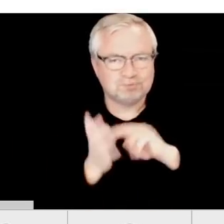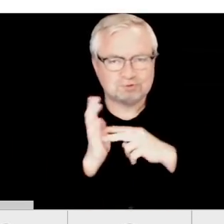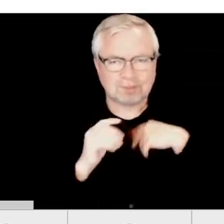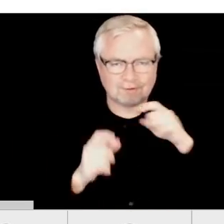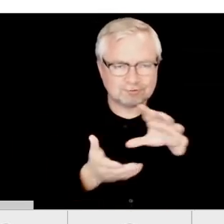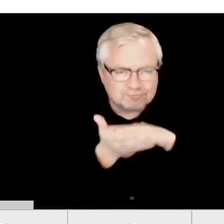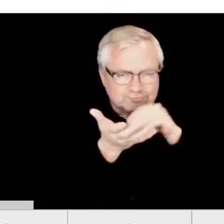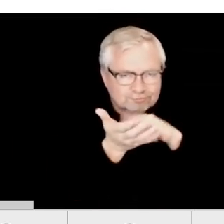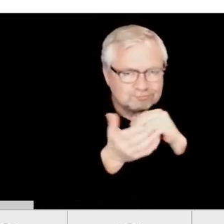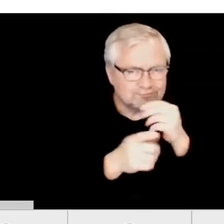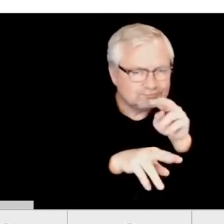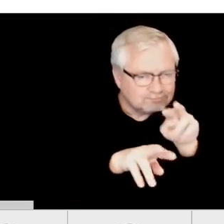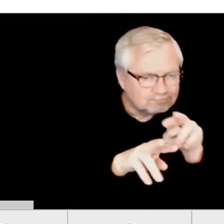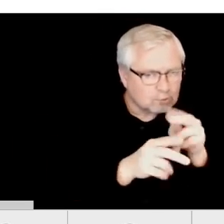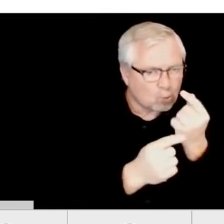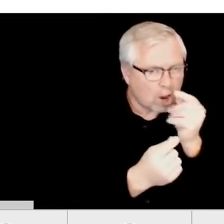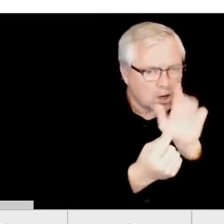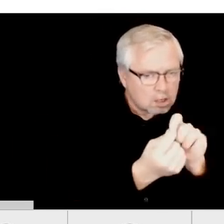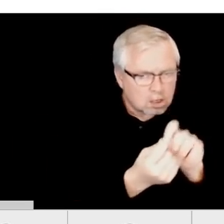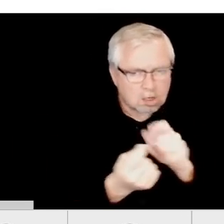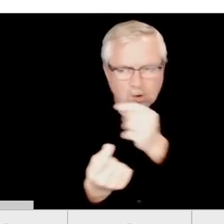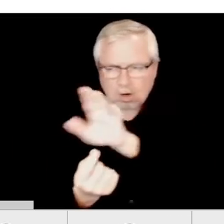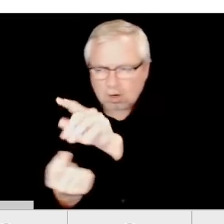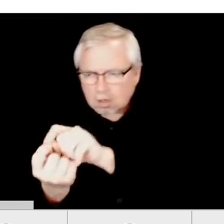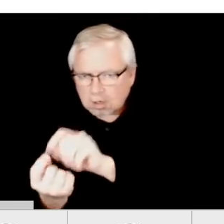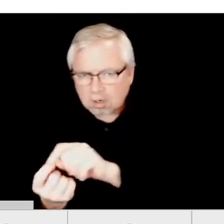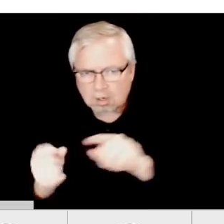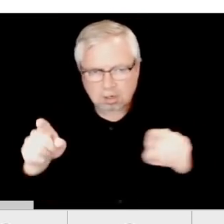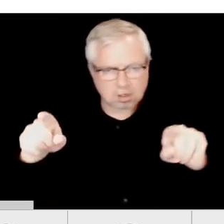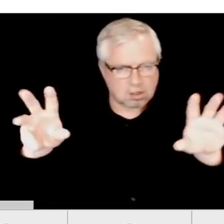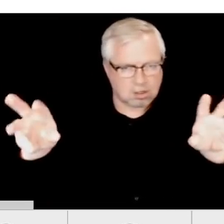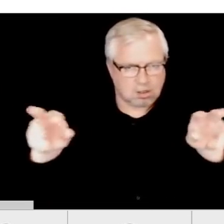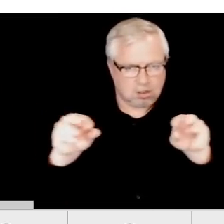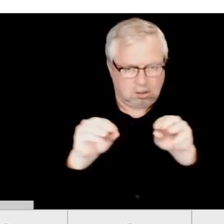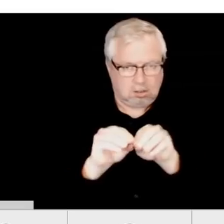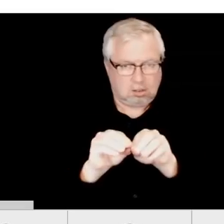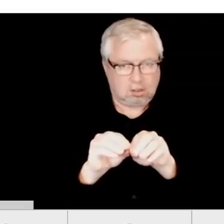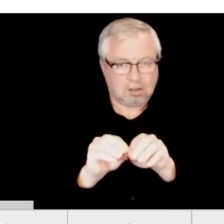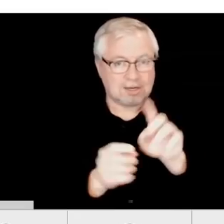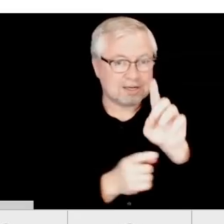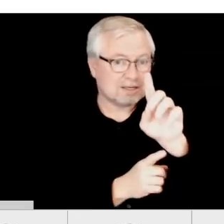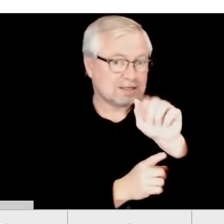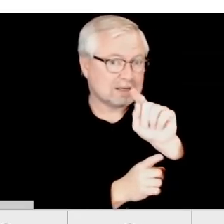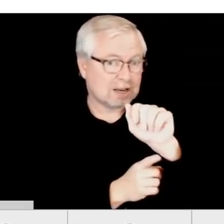So the data is only as good as the evidence that has emerged on the